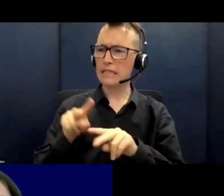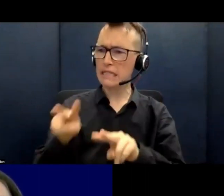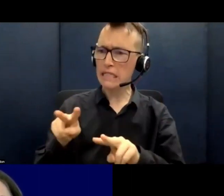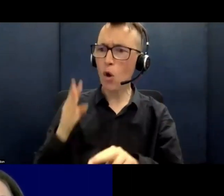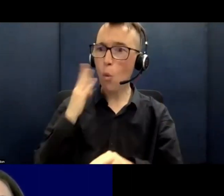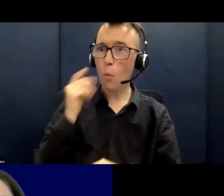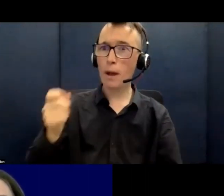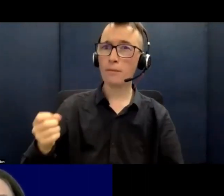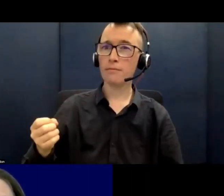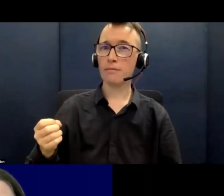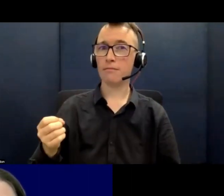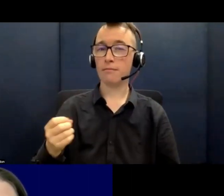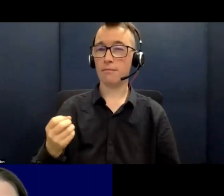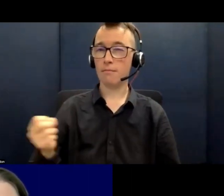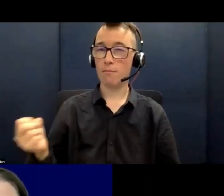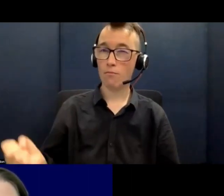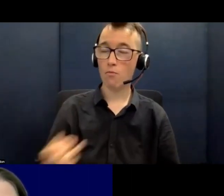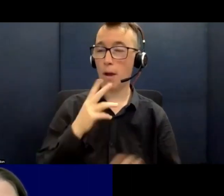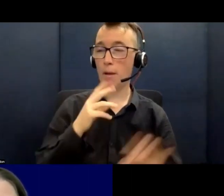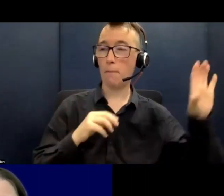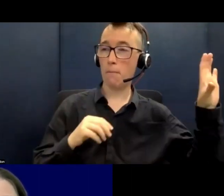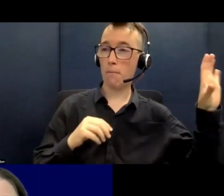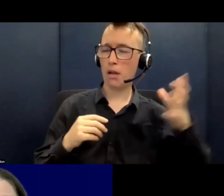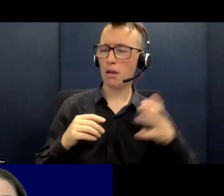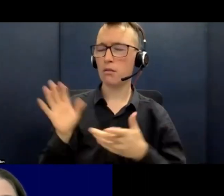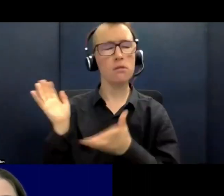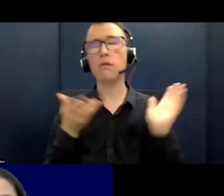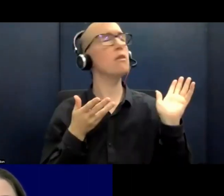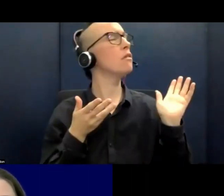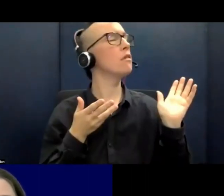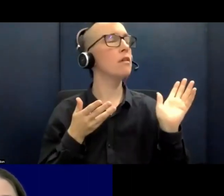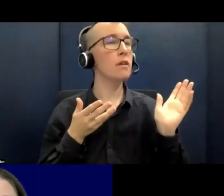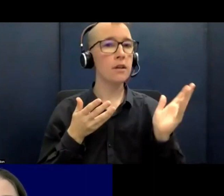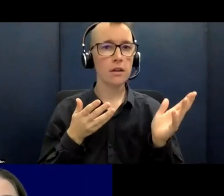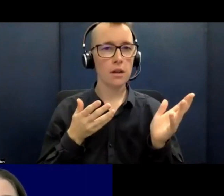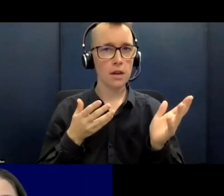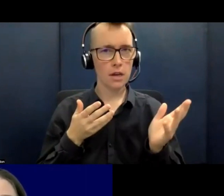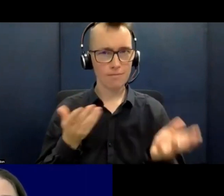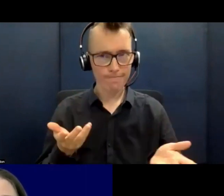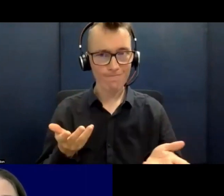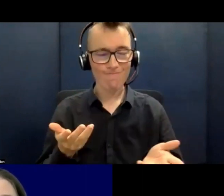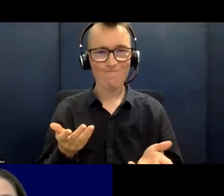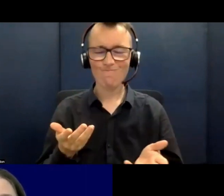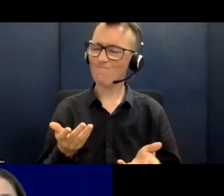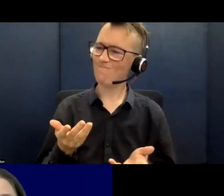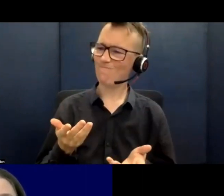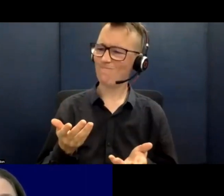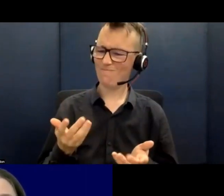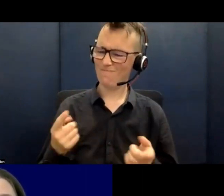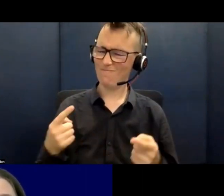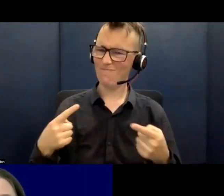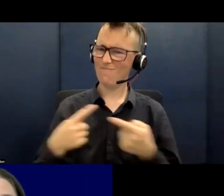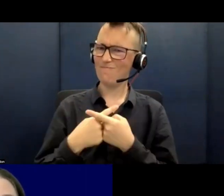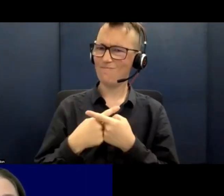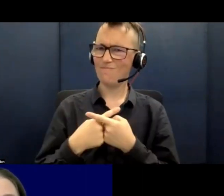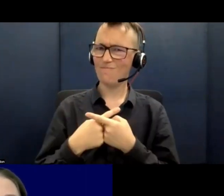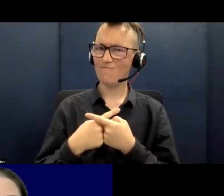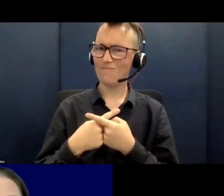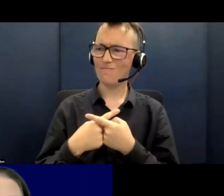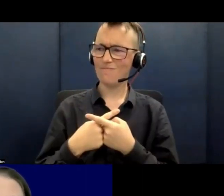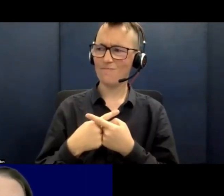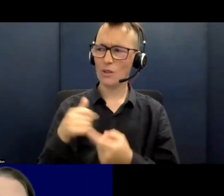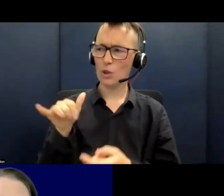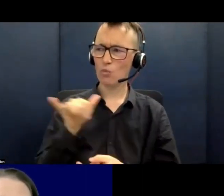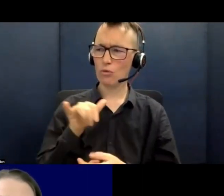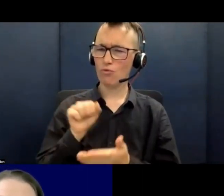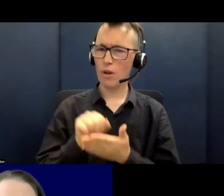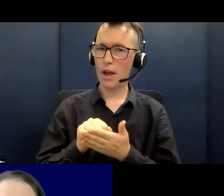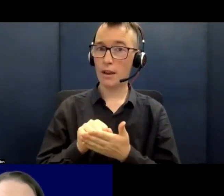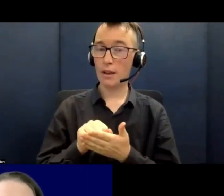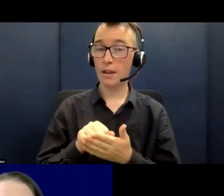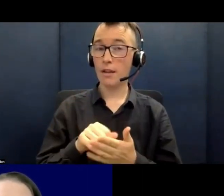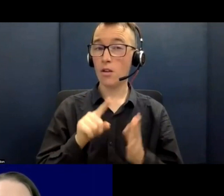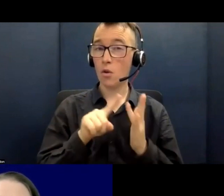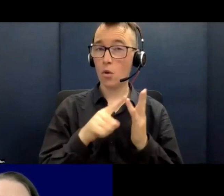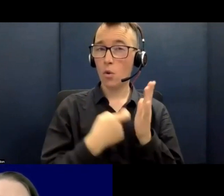(light reaction but not tracking), are there tests an orthoptist could employ to confirm this?